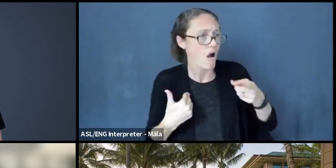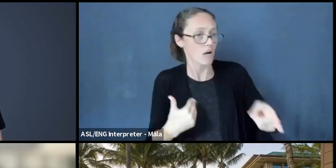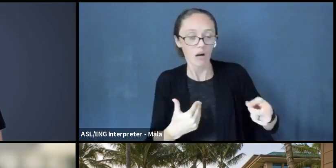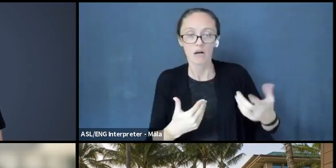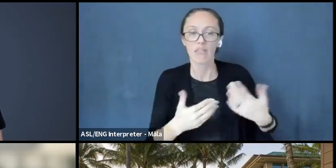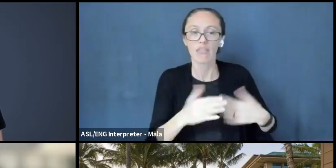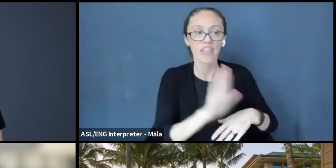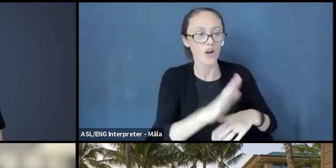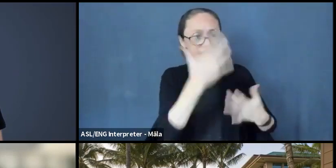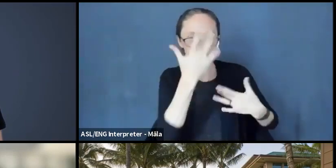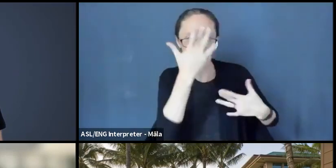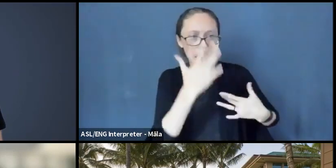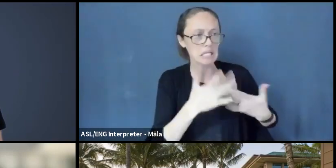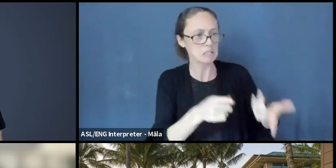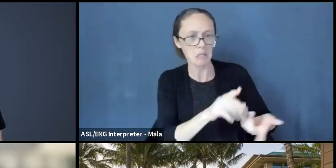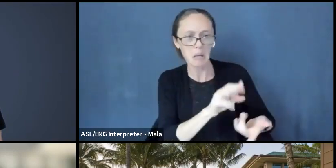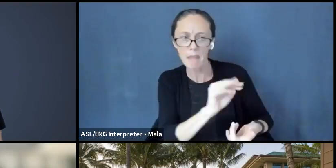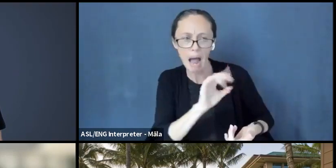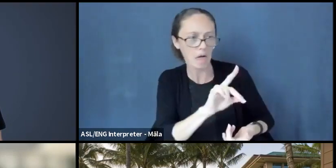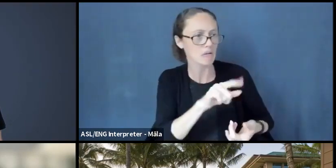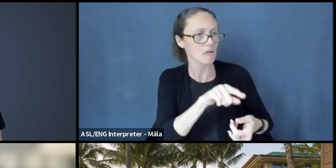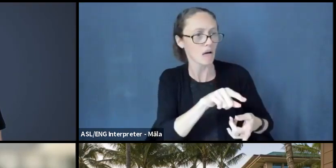later on developing long Covid.